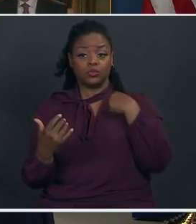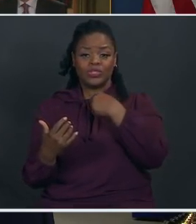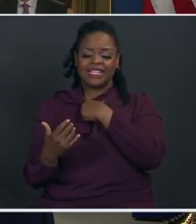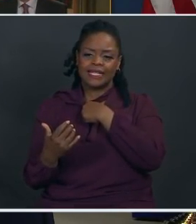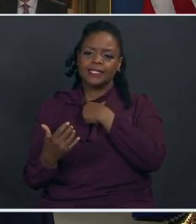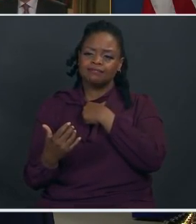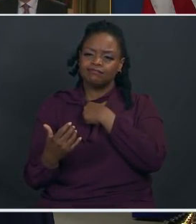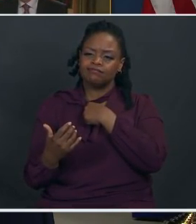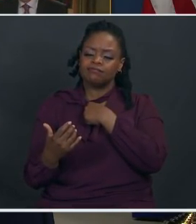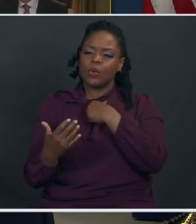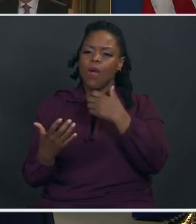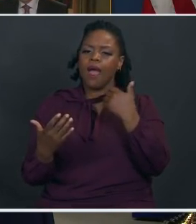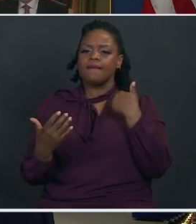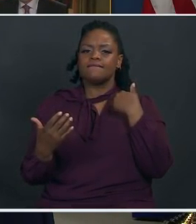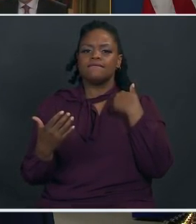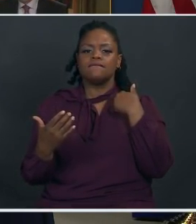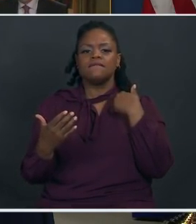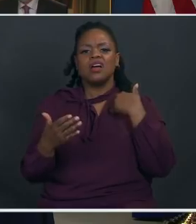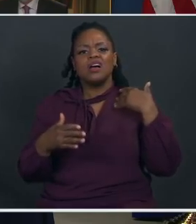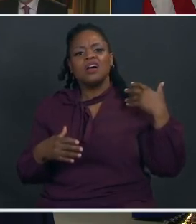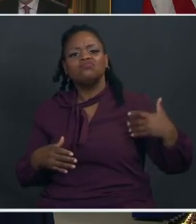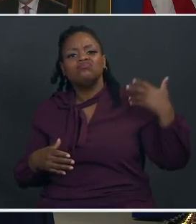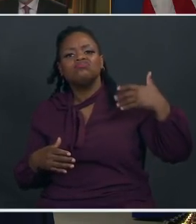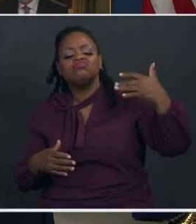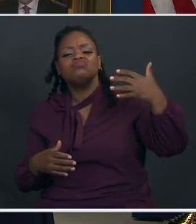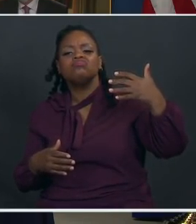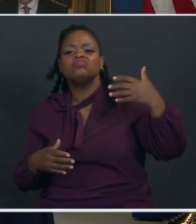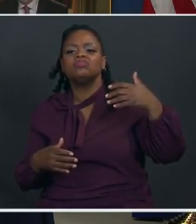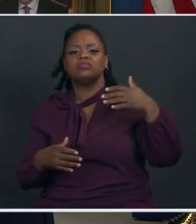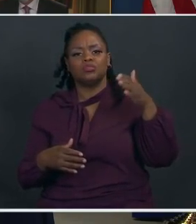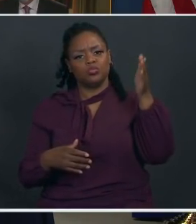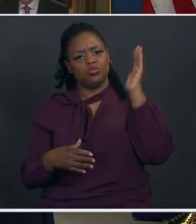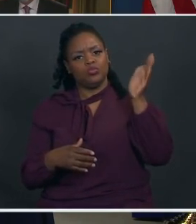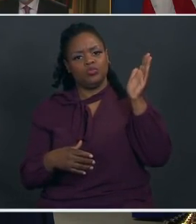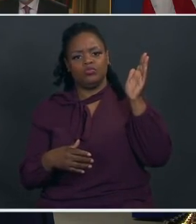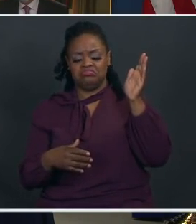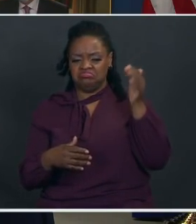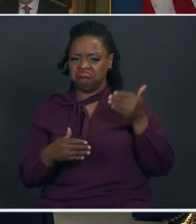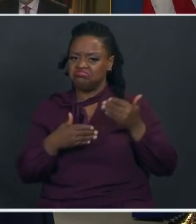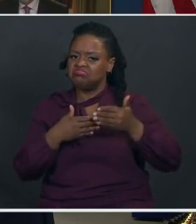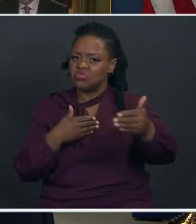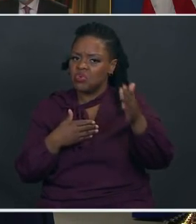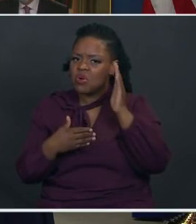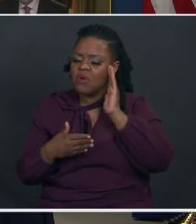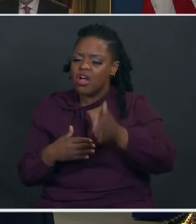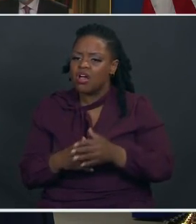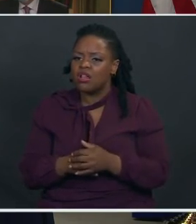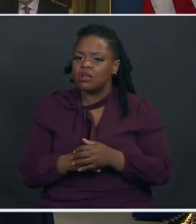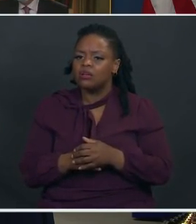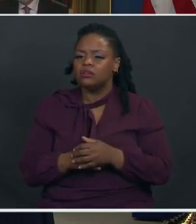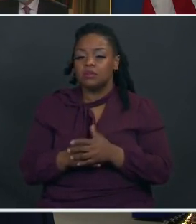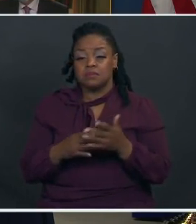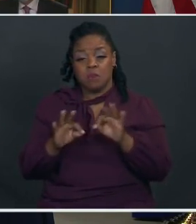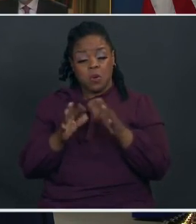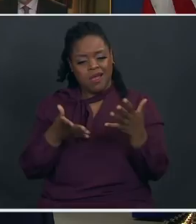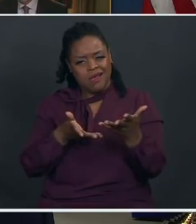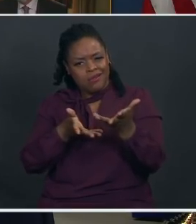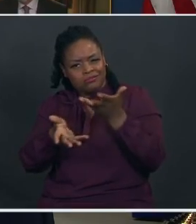we want to have a regular series of briefings to engage you on and on the state of the pandemic,